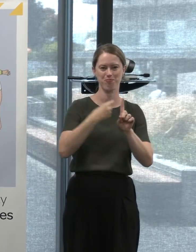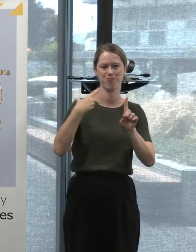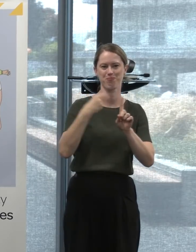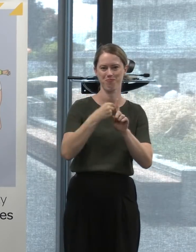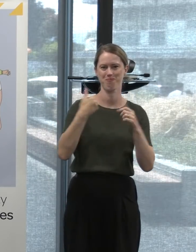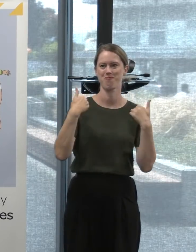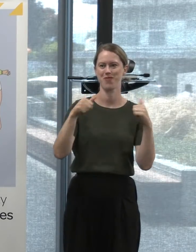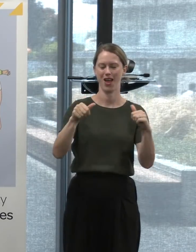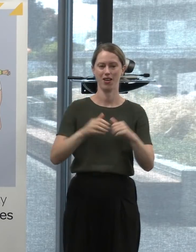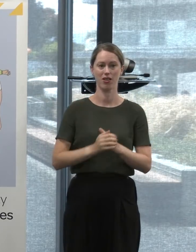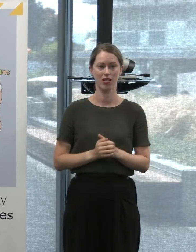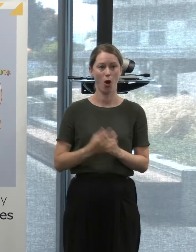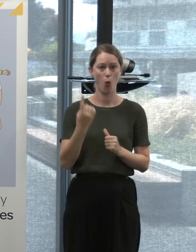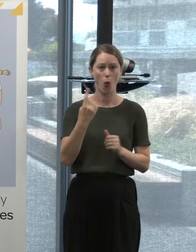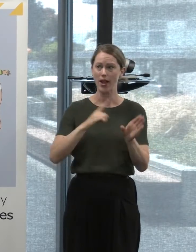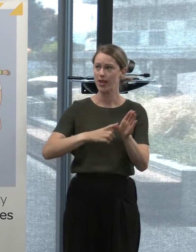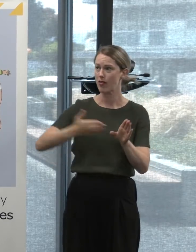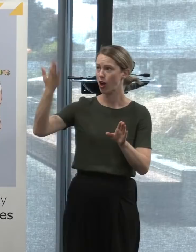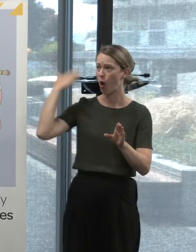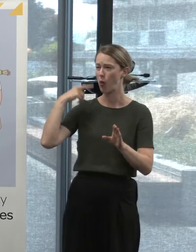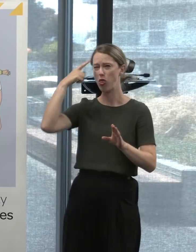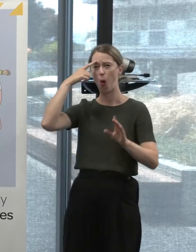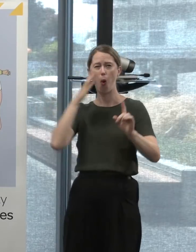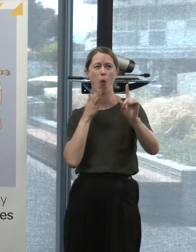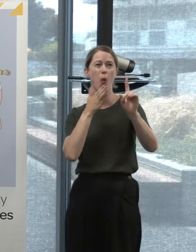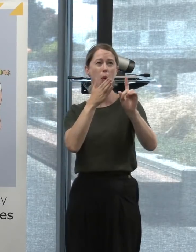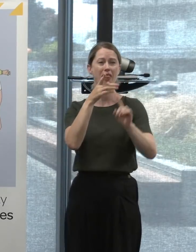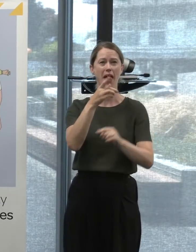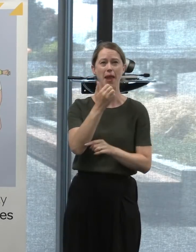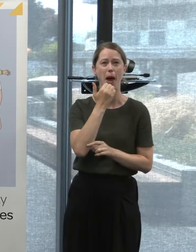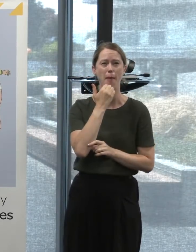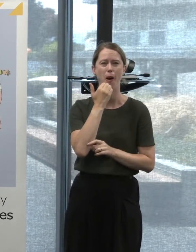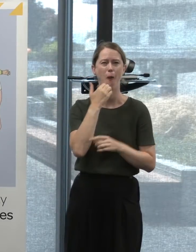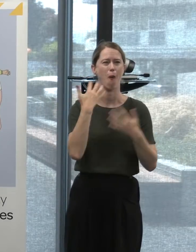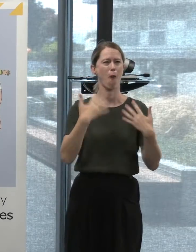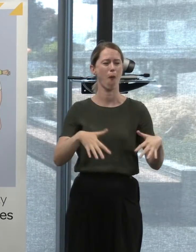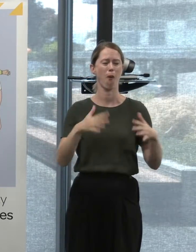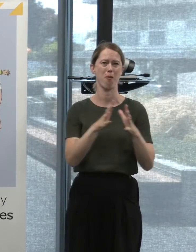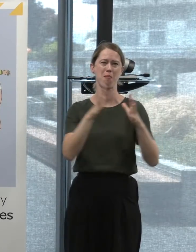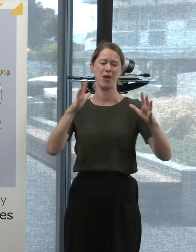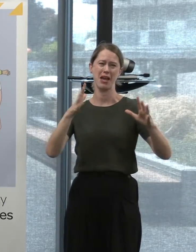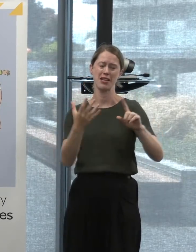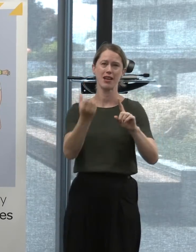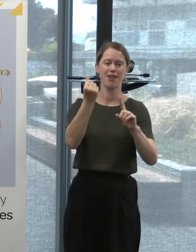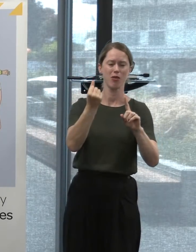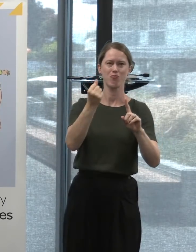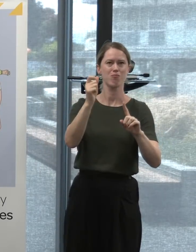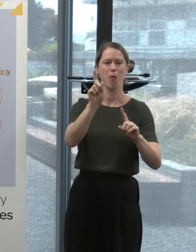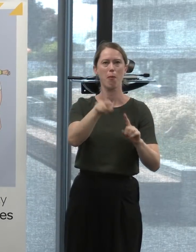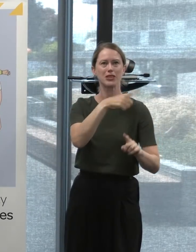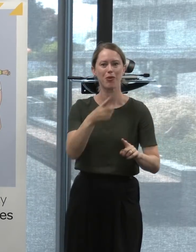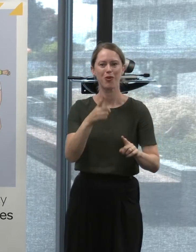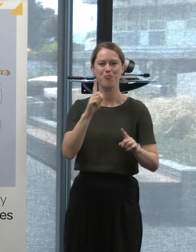94% of New Zealanders aged over 12 are fully vaccinated. A year ago achieving that level